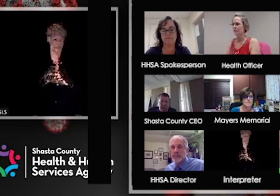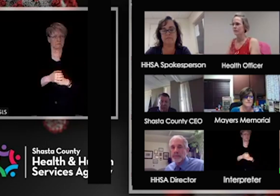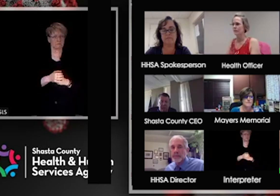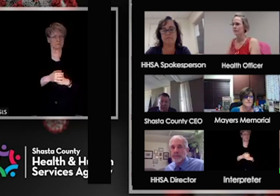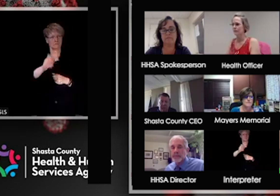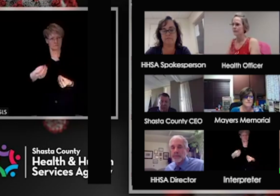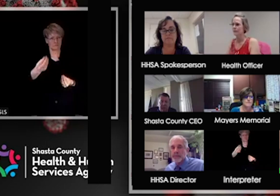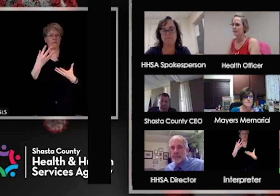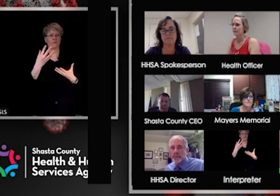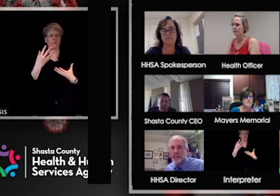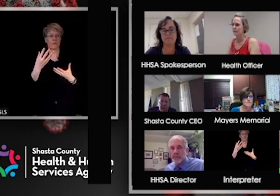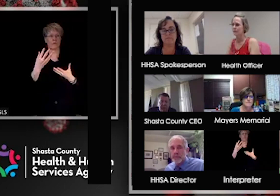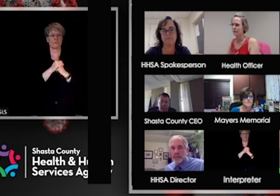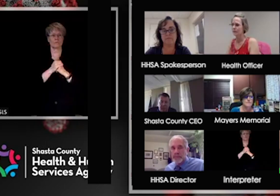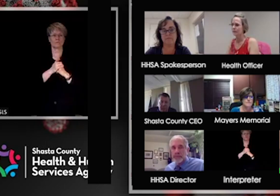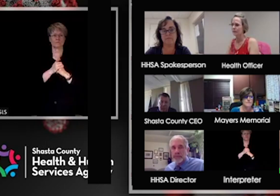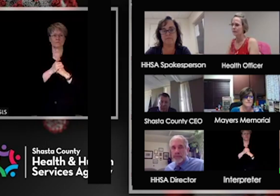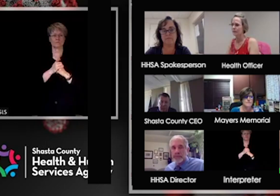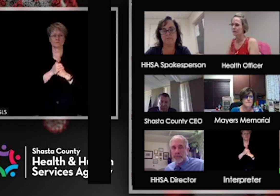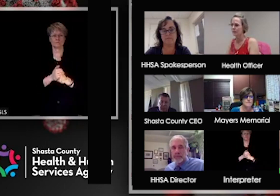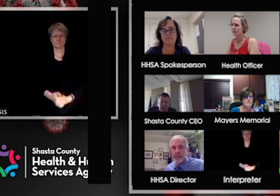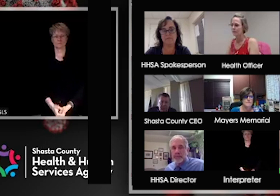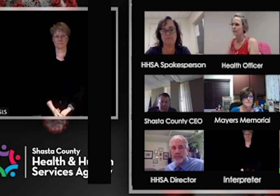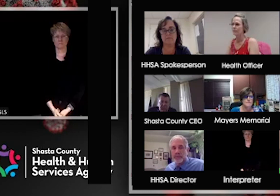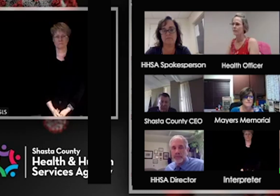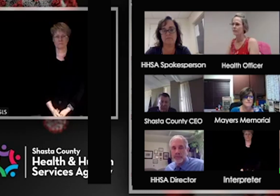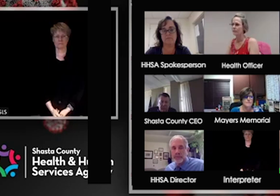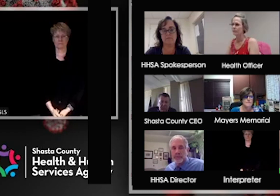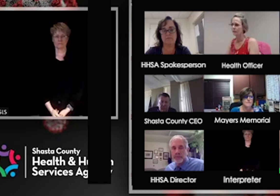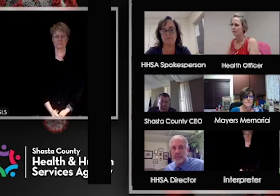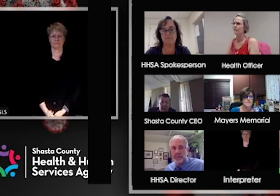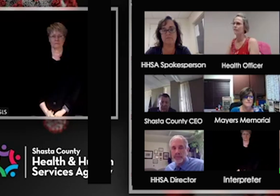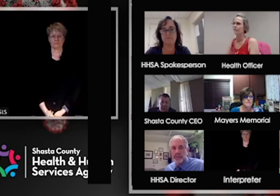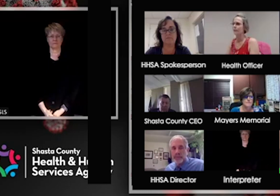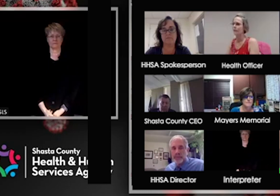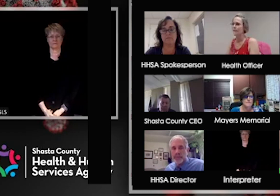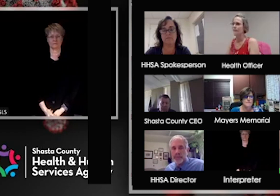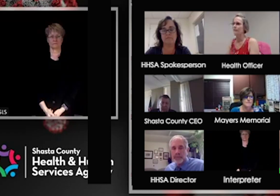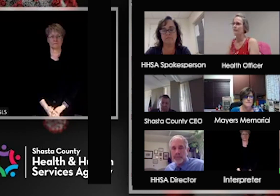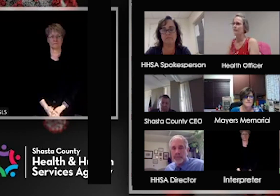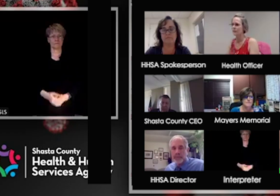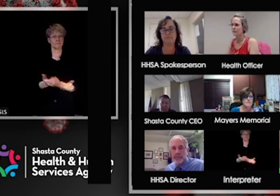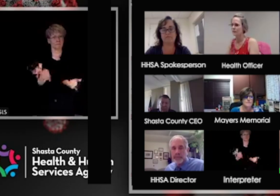don’t feel like they should not be prevented from coming to the hospital, but it’s those